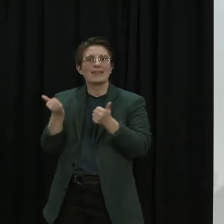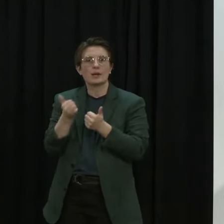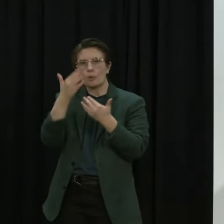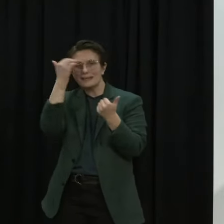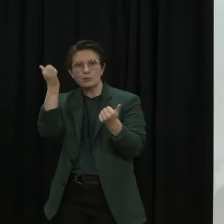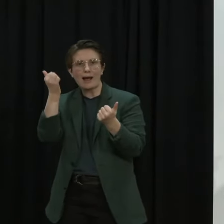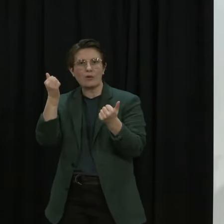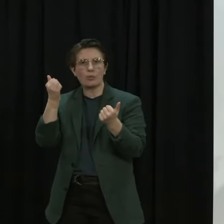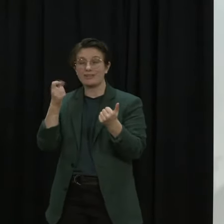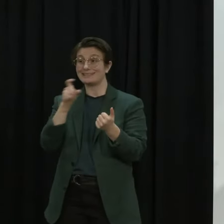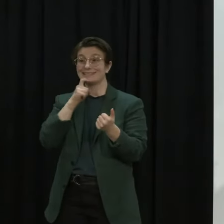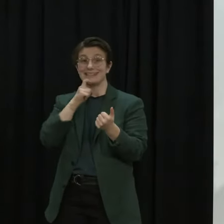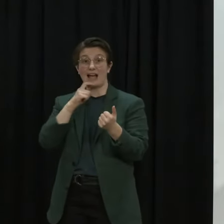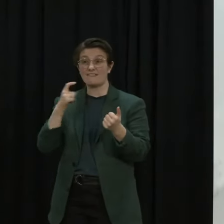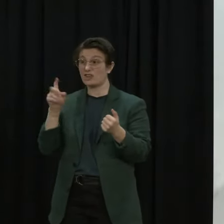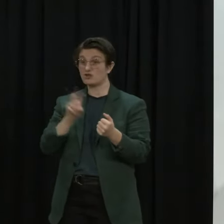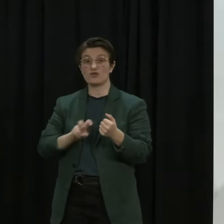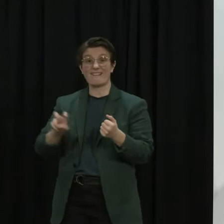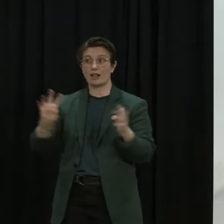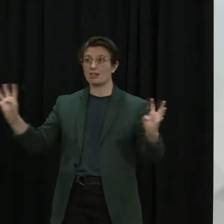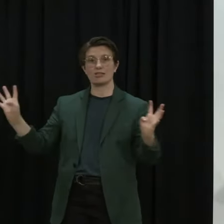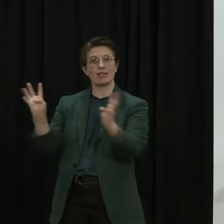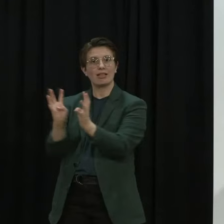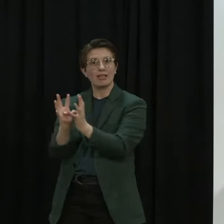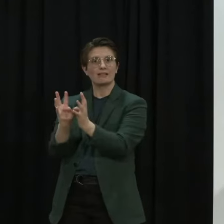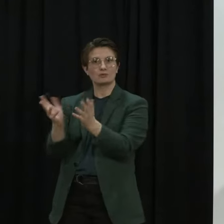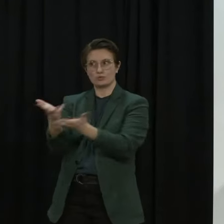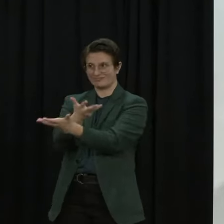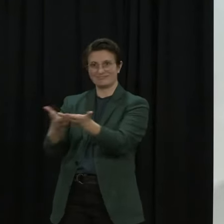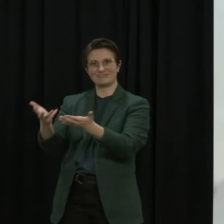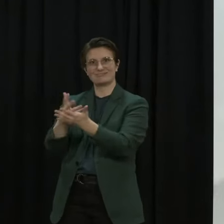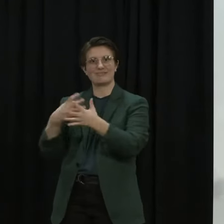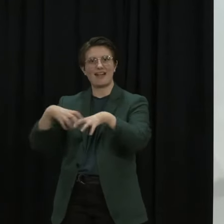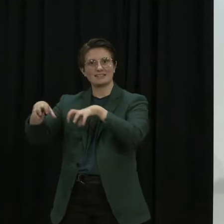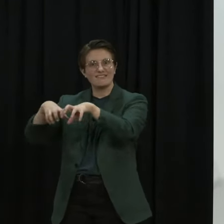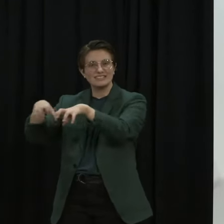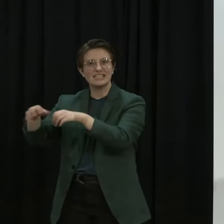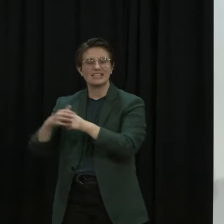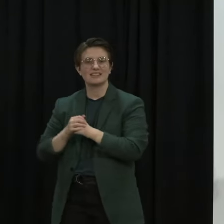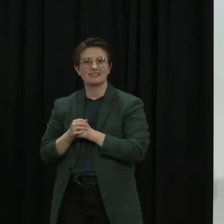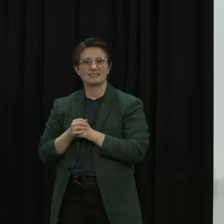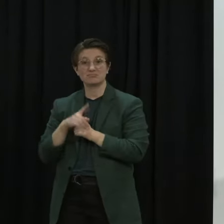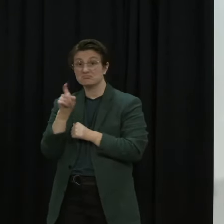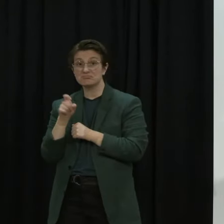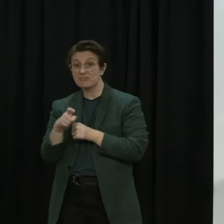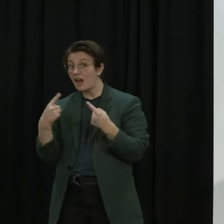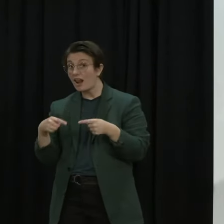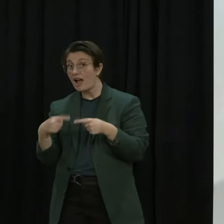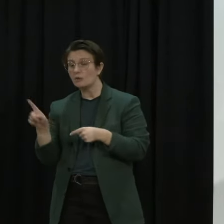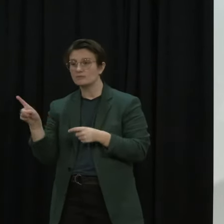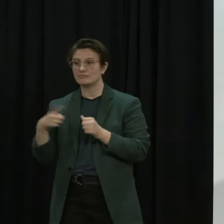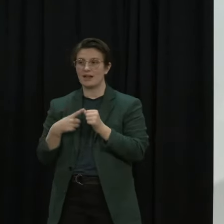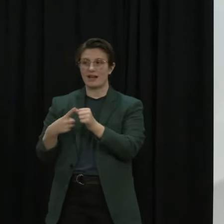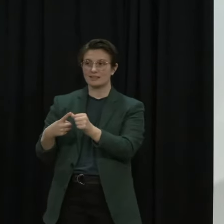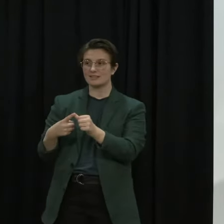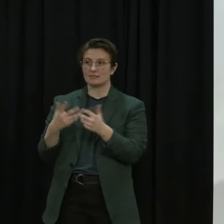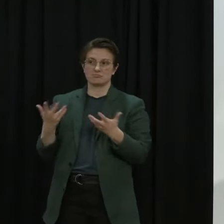health, with 10 of the staff meeting in an area, meeting